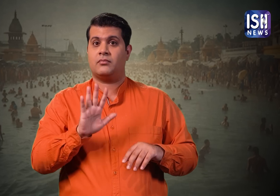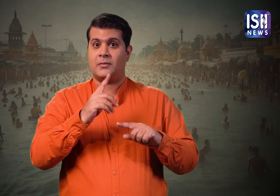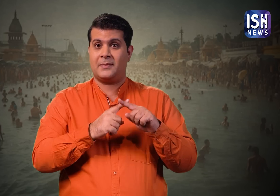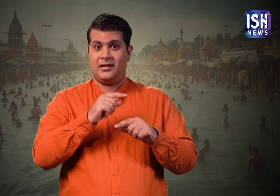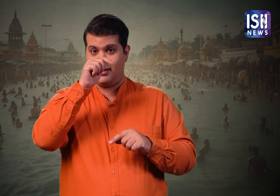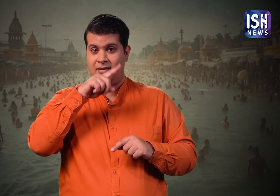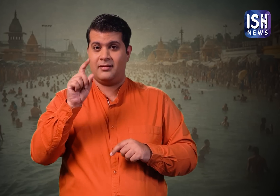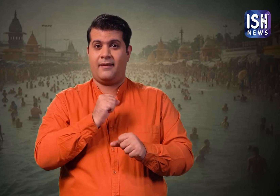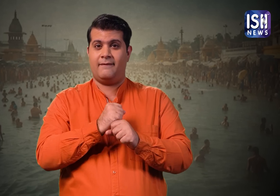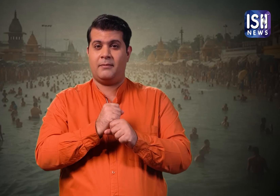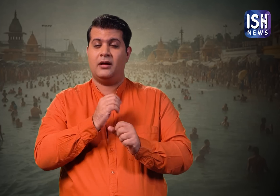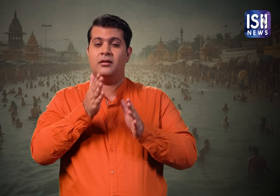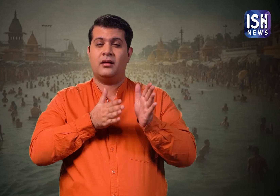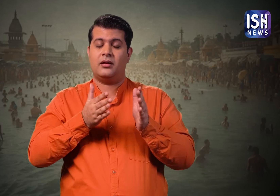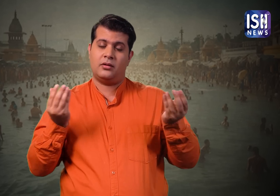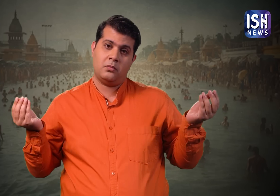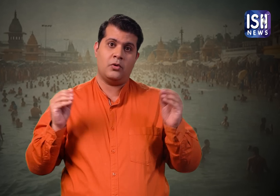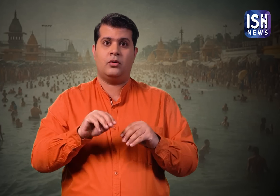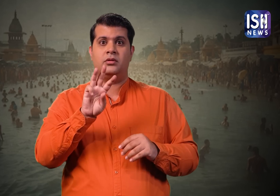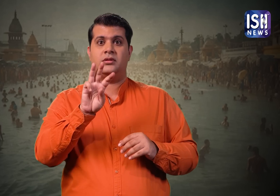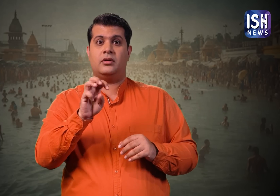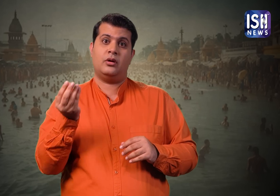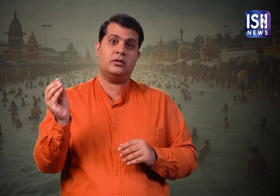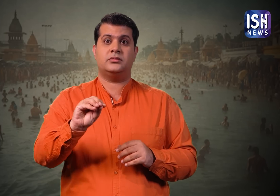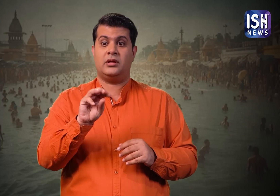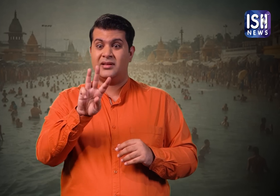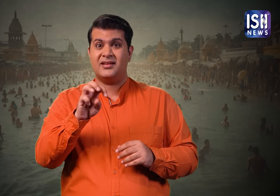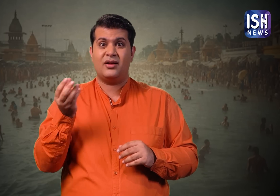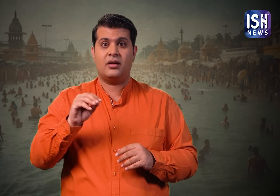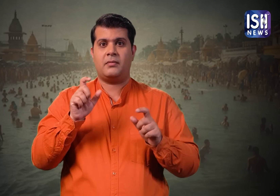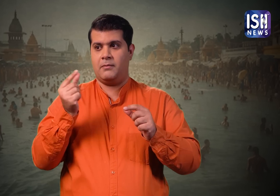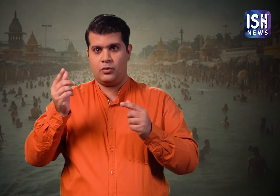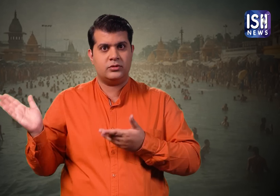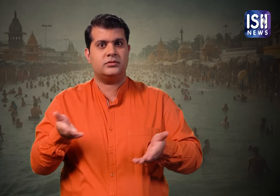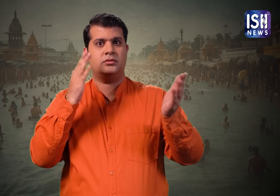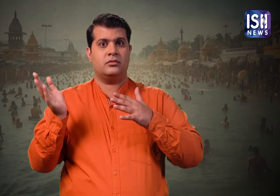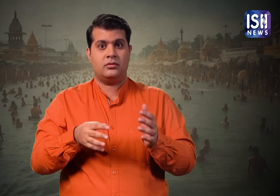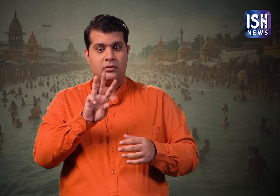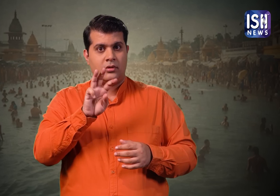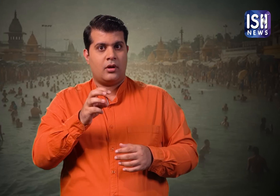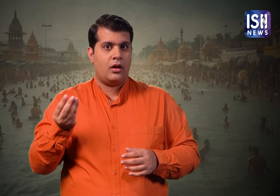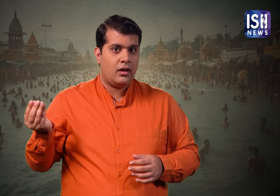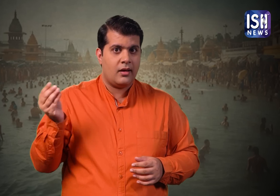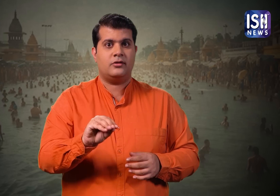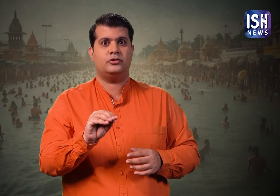Indian Railways is running 3000 additional trains for the Kumbh Mela.